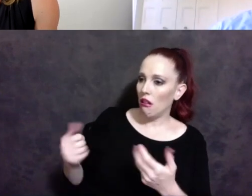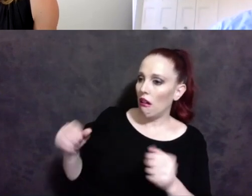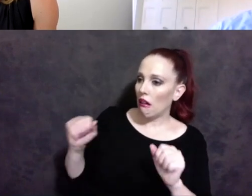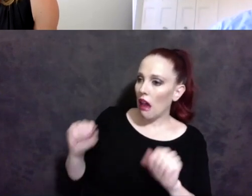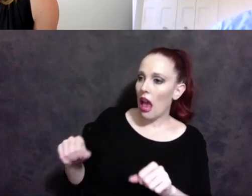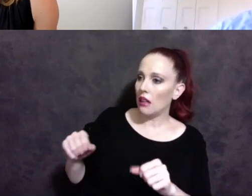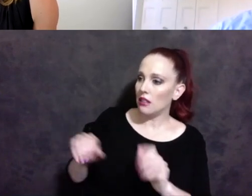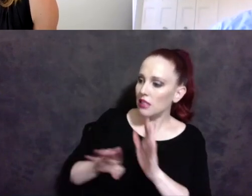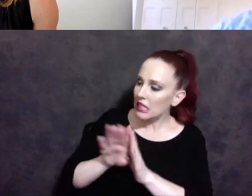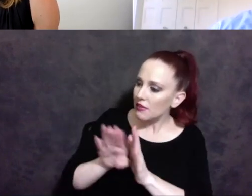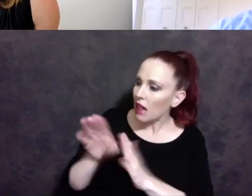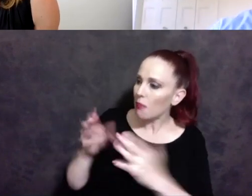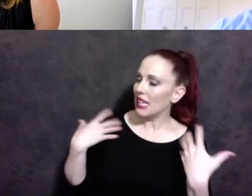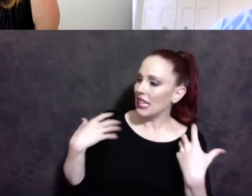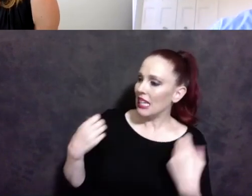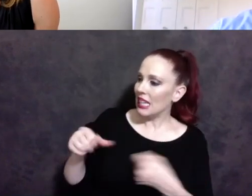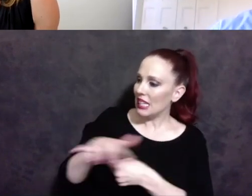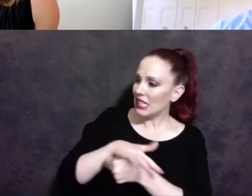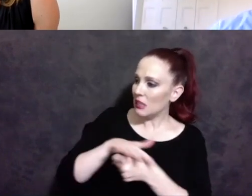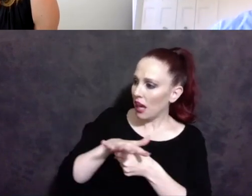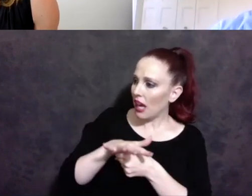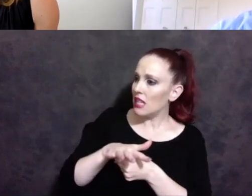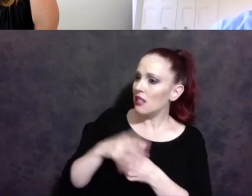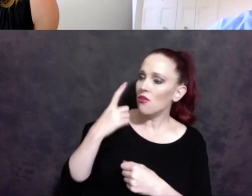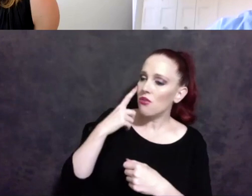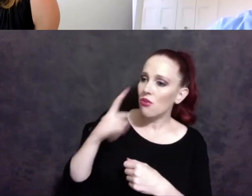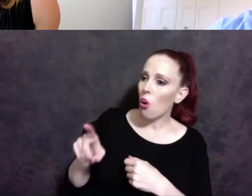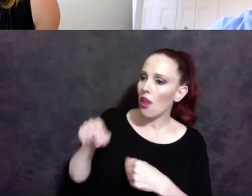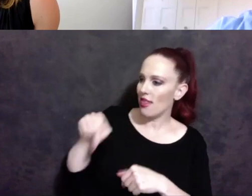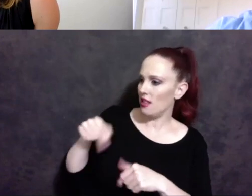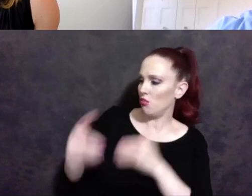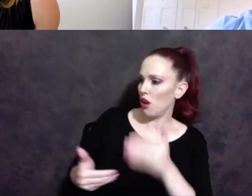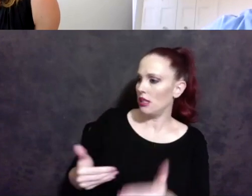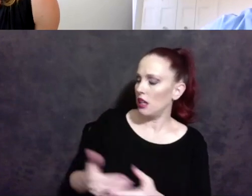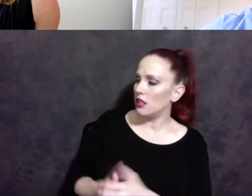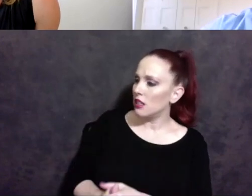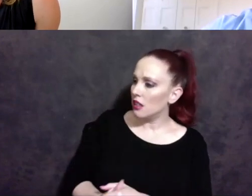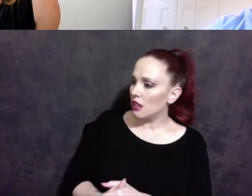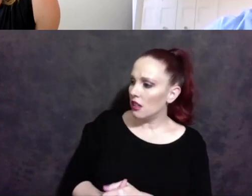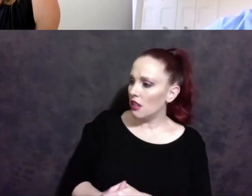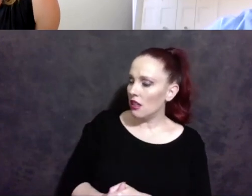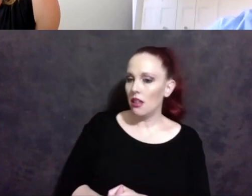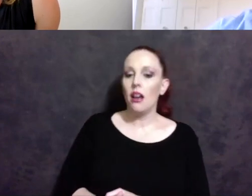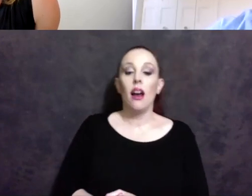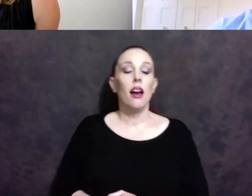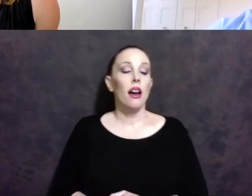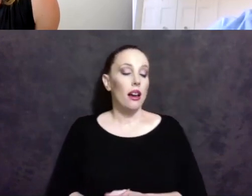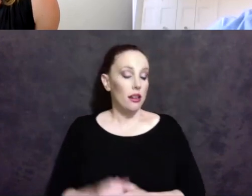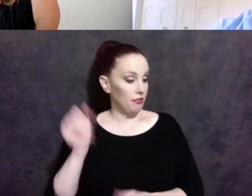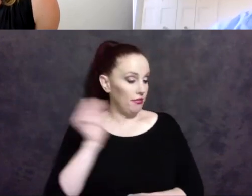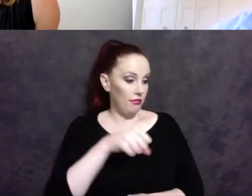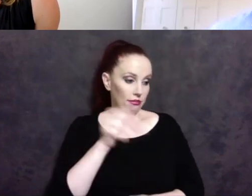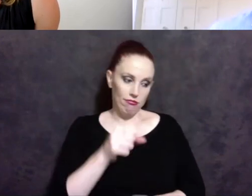that healing space for this process. Yeah, and that's a great question and incredibly